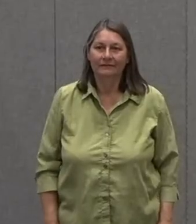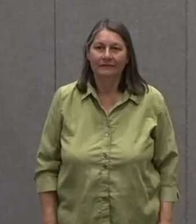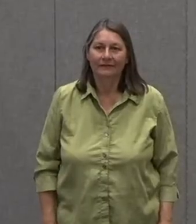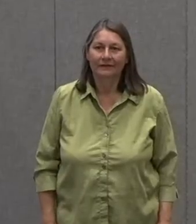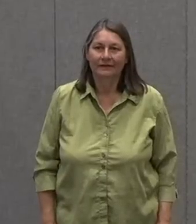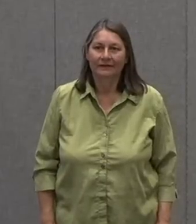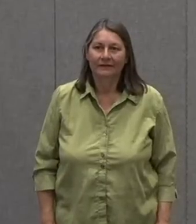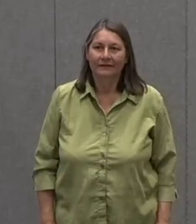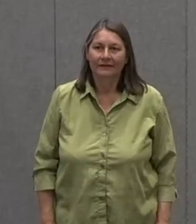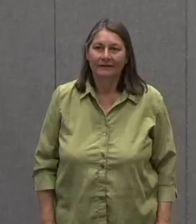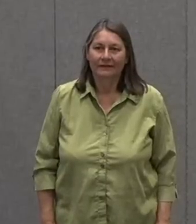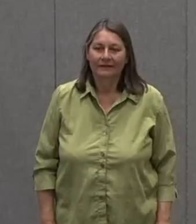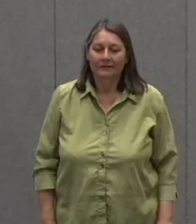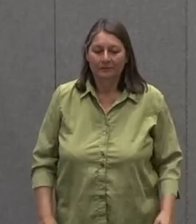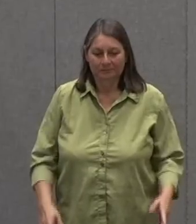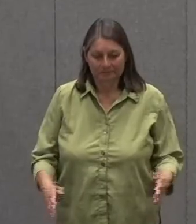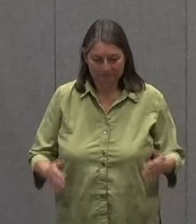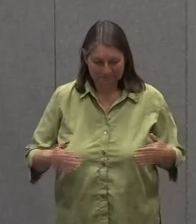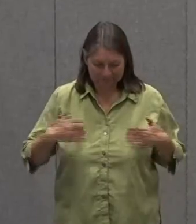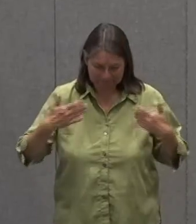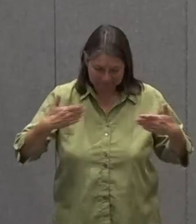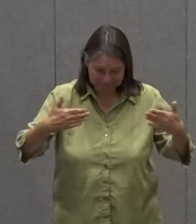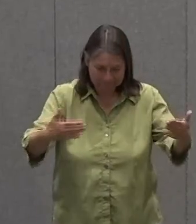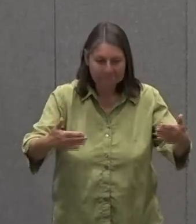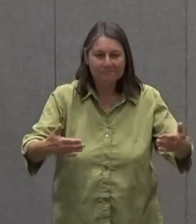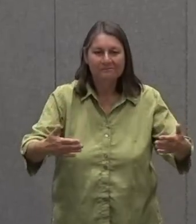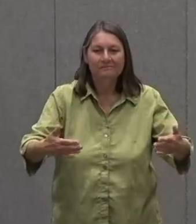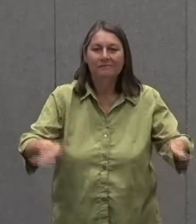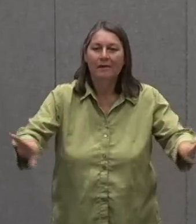At the wedding feast, which King Leopard gave for his daughter,